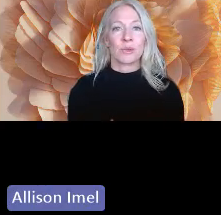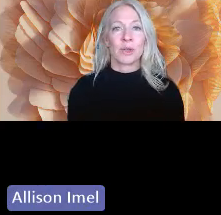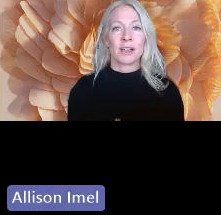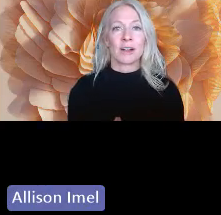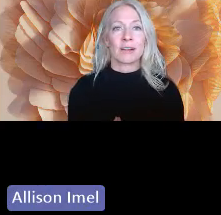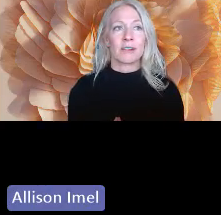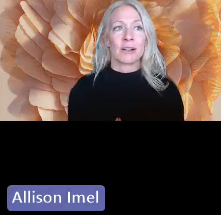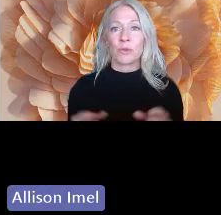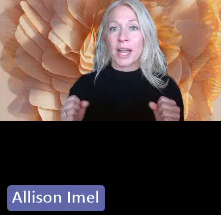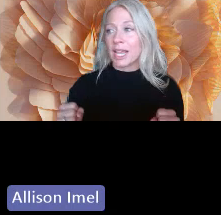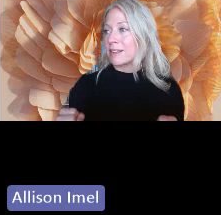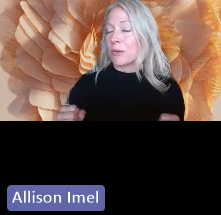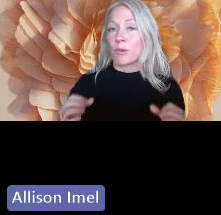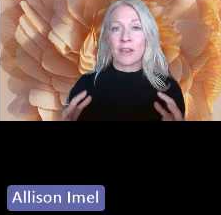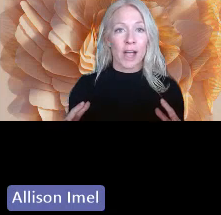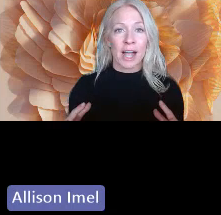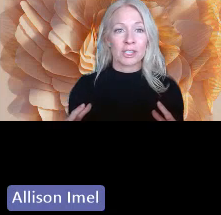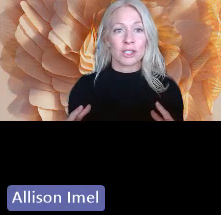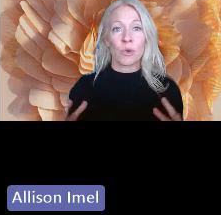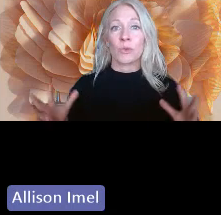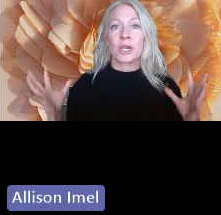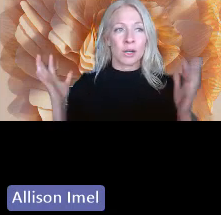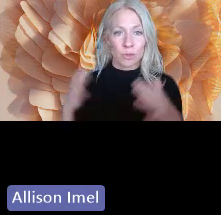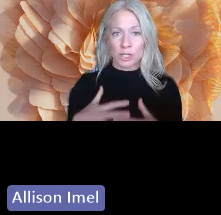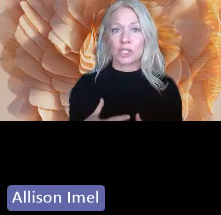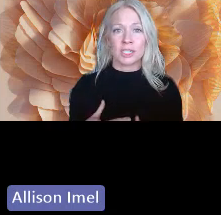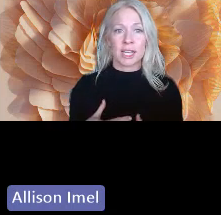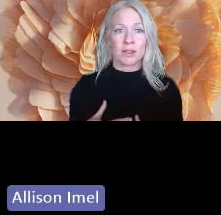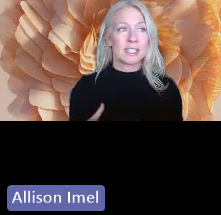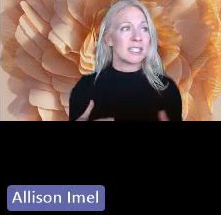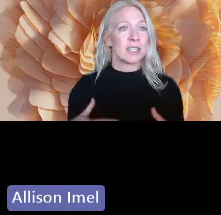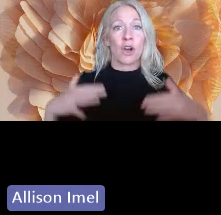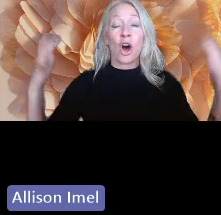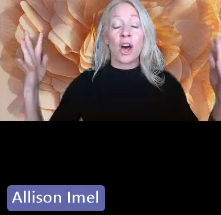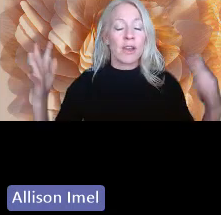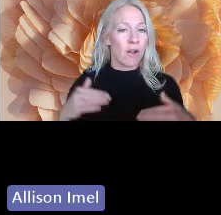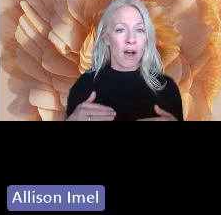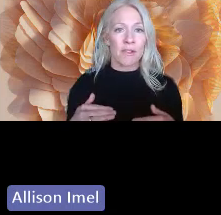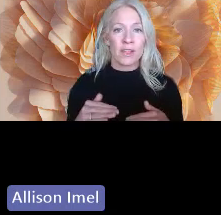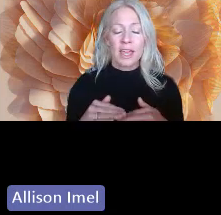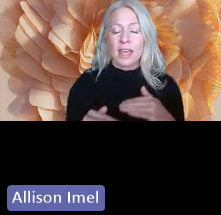and we are, we're ready, like we're ready for action or we're not, or we're just shut down. It's, it's either on or off.